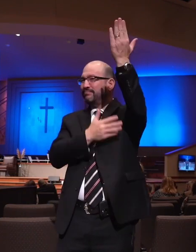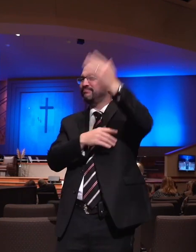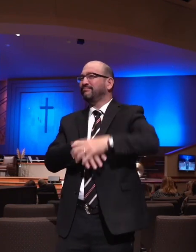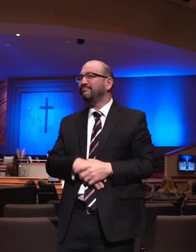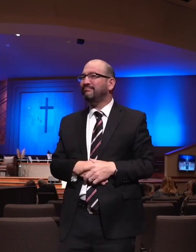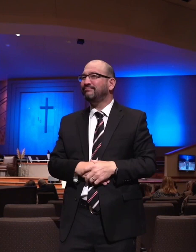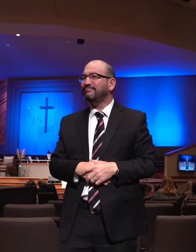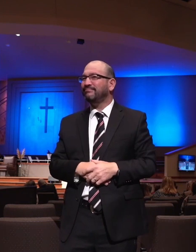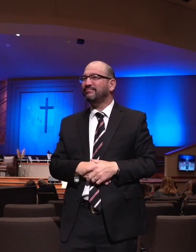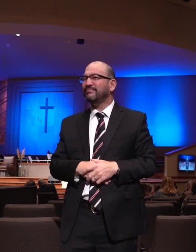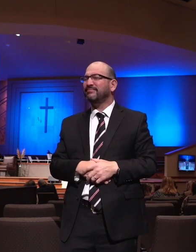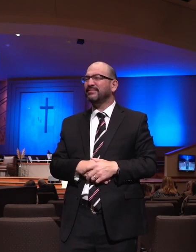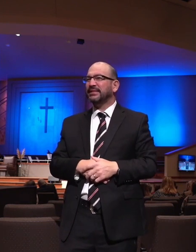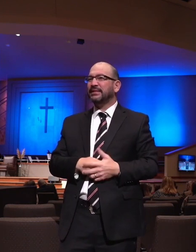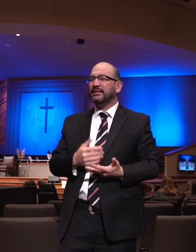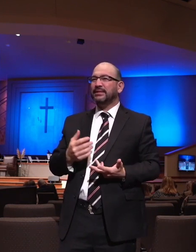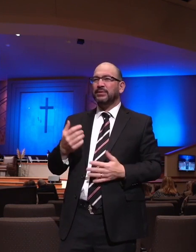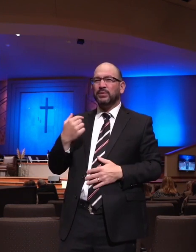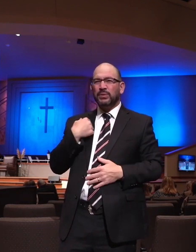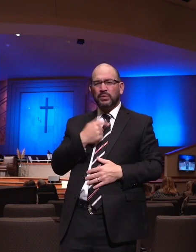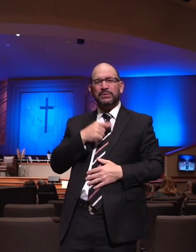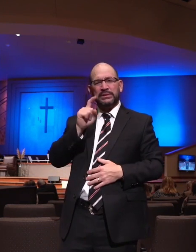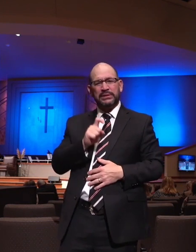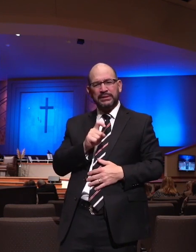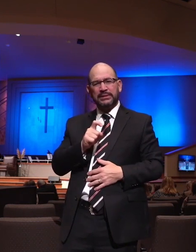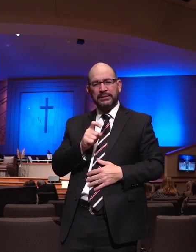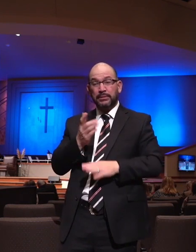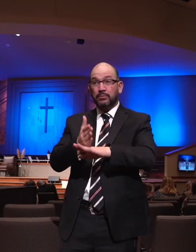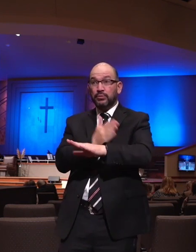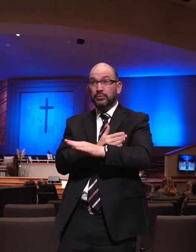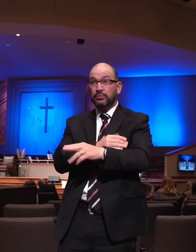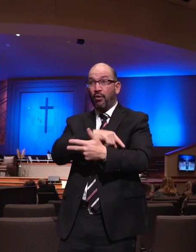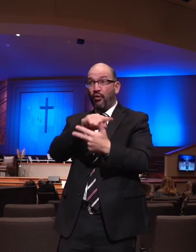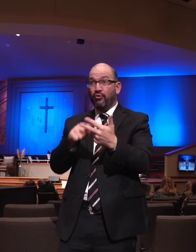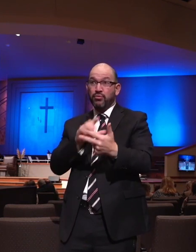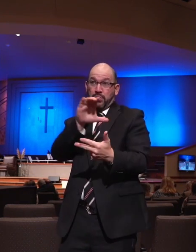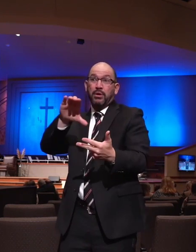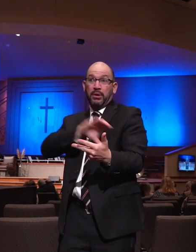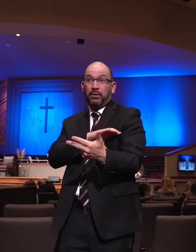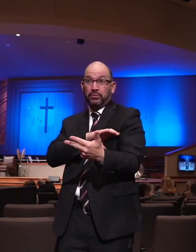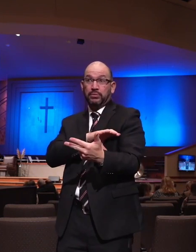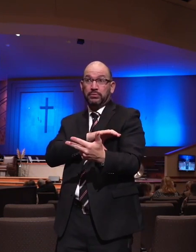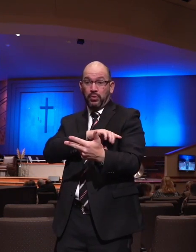character traits we've got to develop on missions trips all right number one you